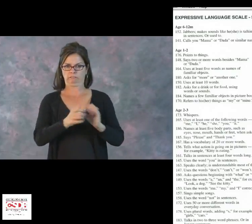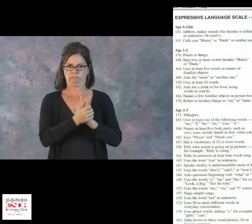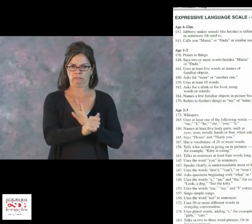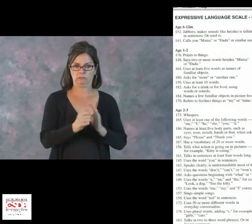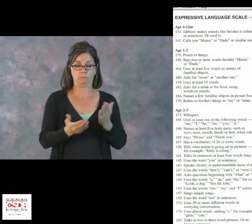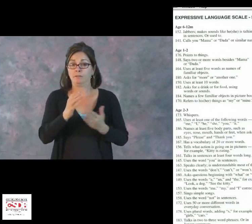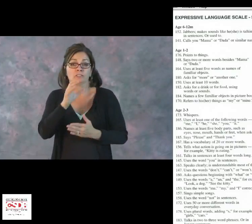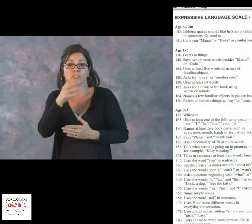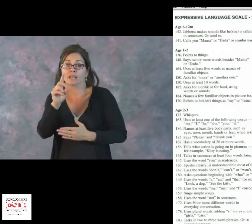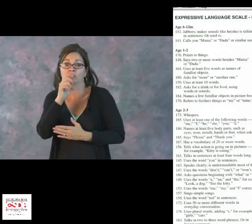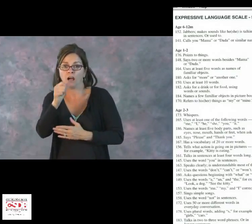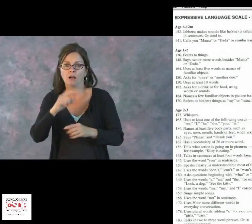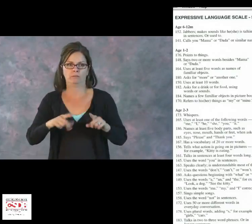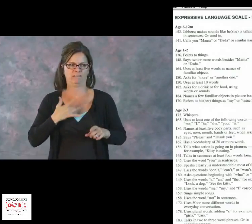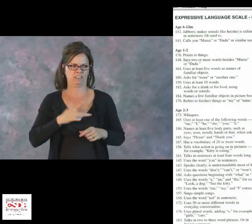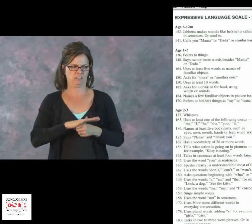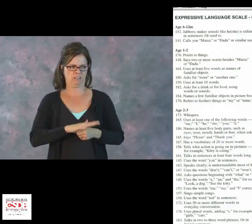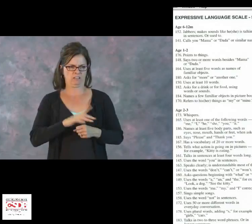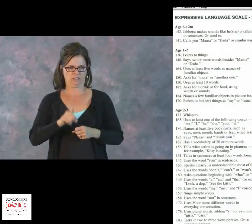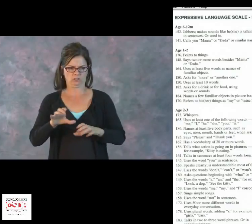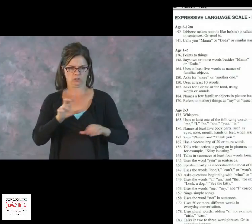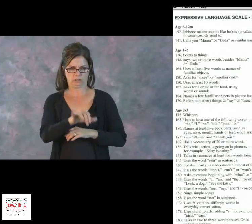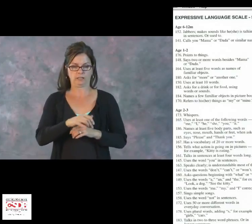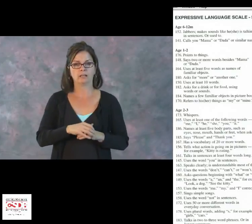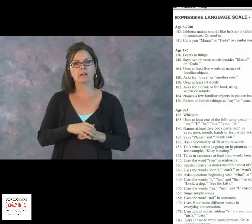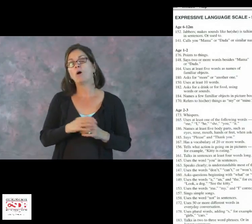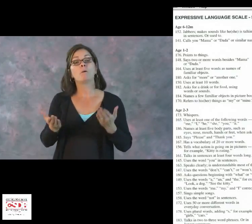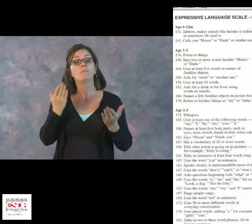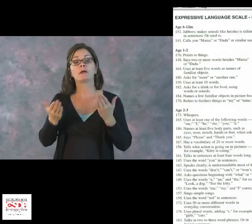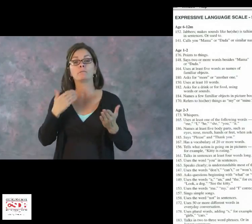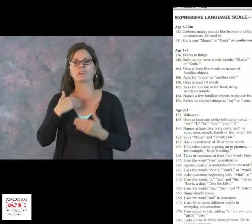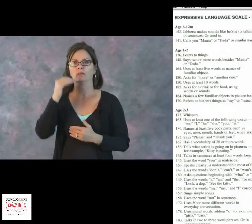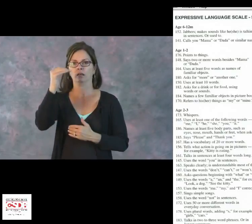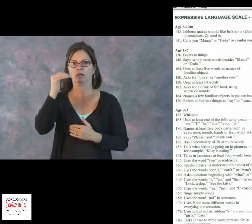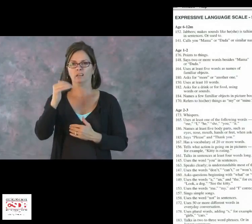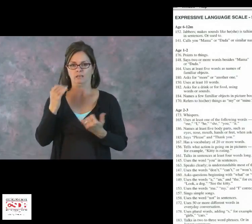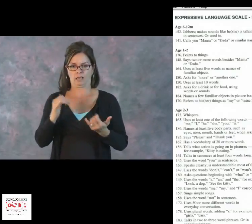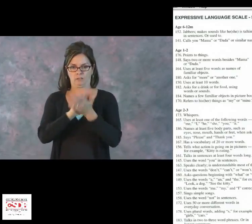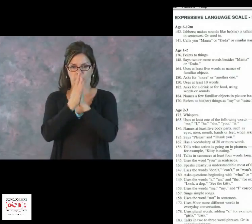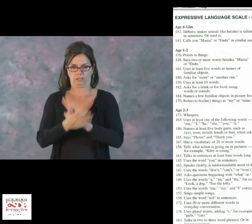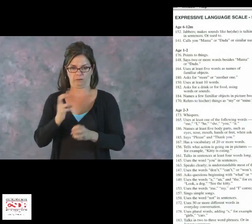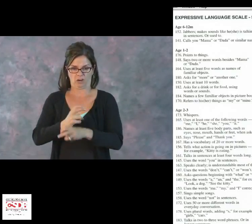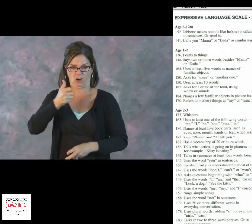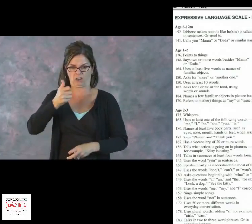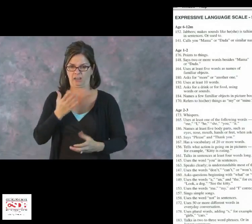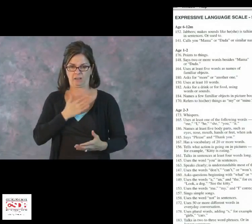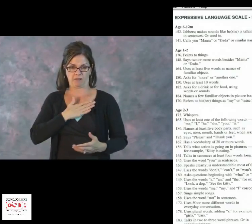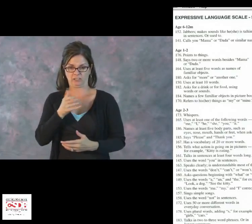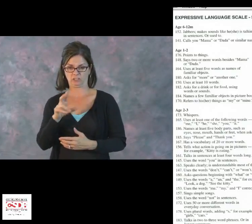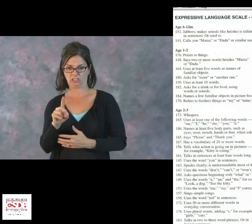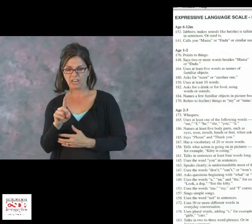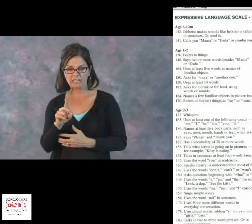and they don't stop at a particular point feeling like, well everything's now getting harder and my child can't do anything after that.